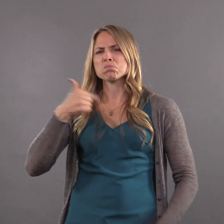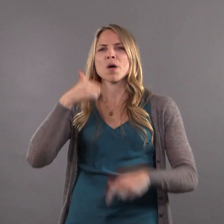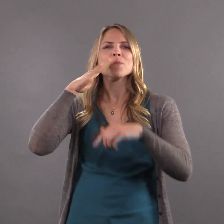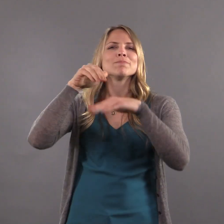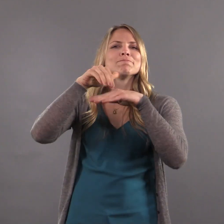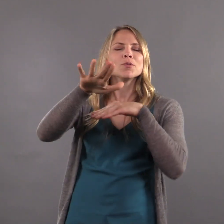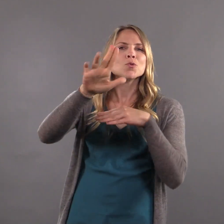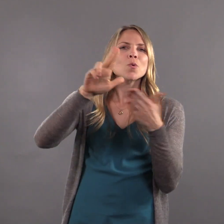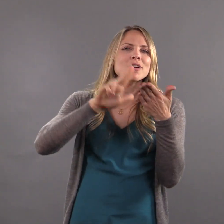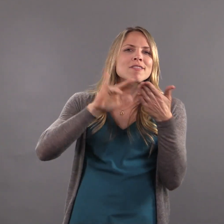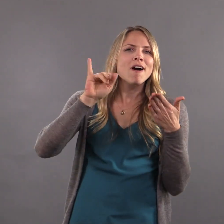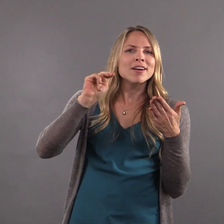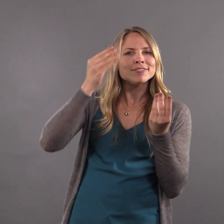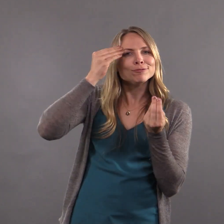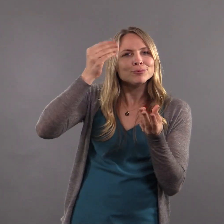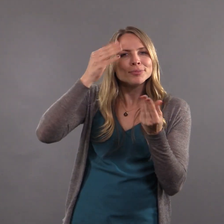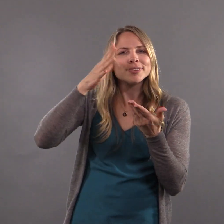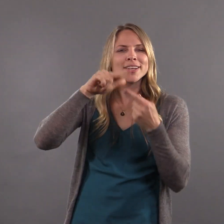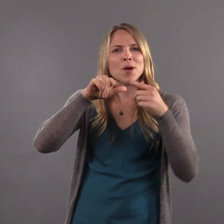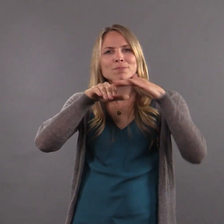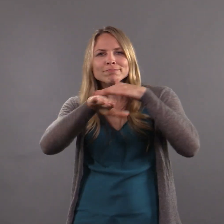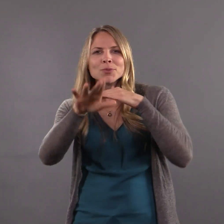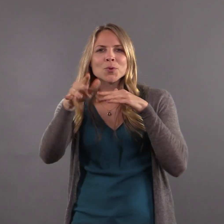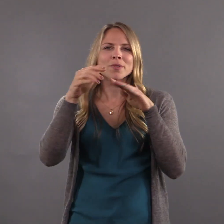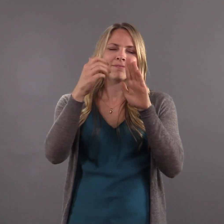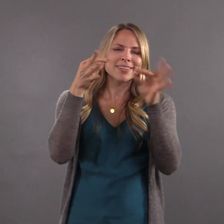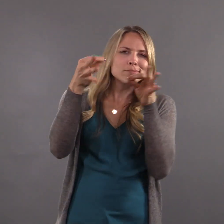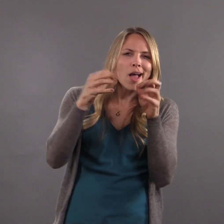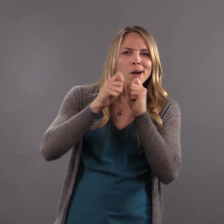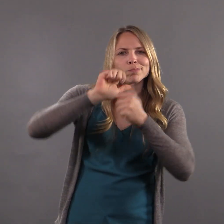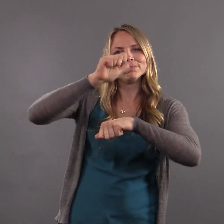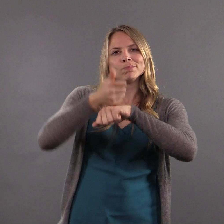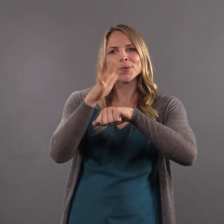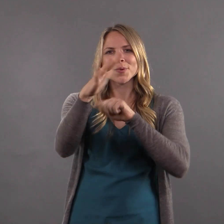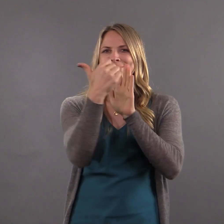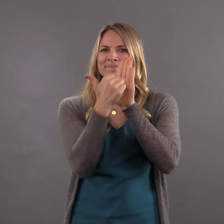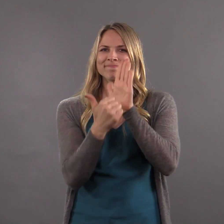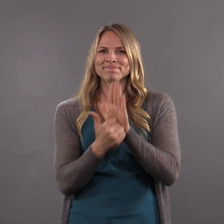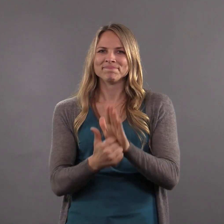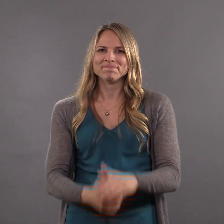I will send you your login information and how to set up your account.